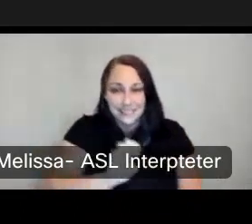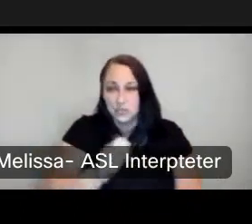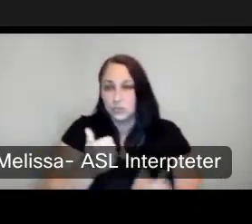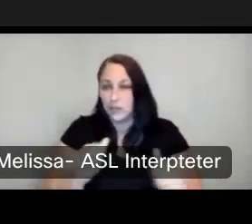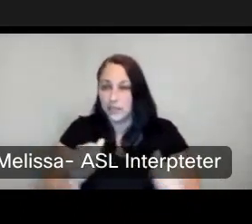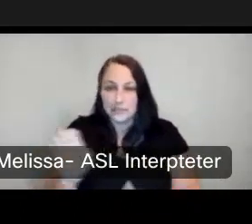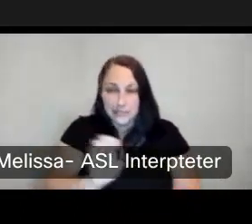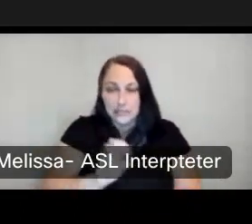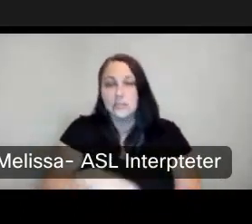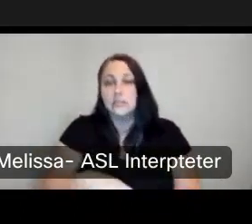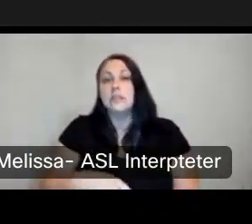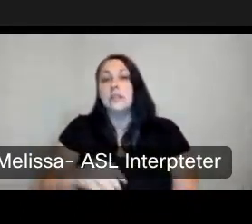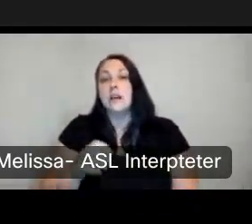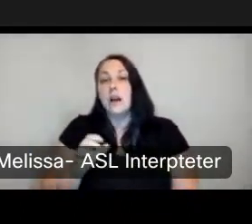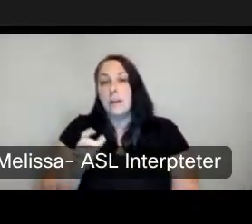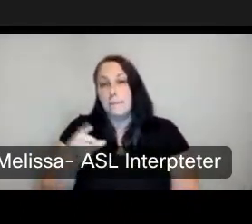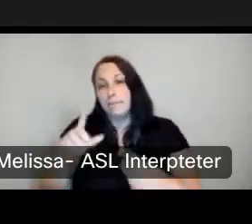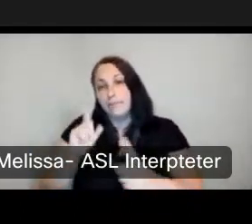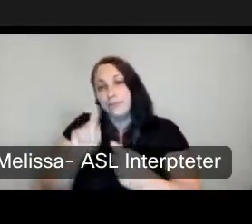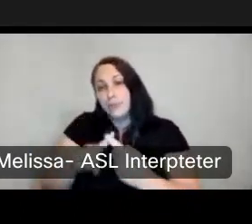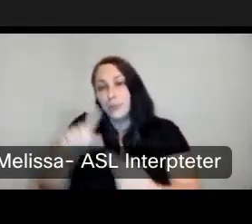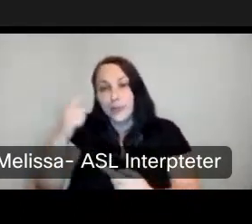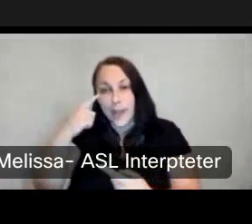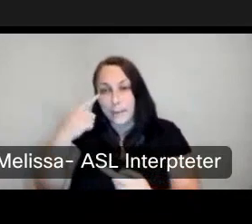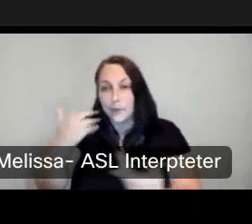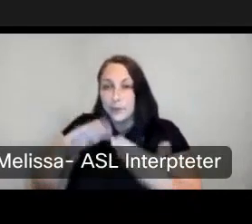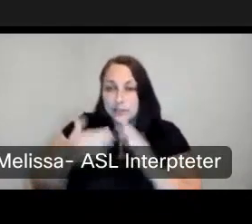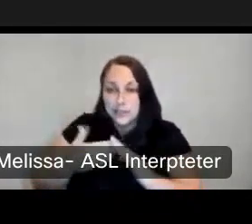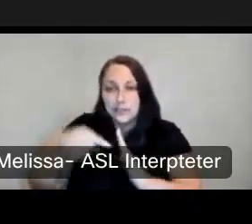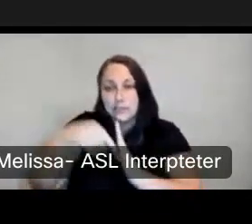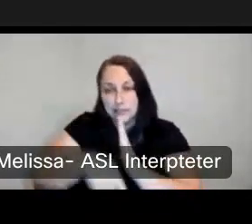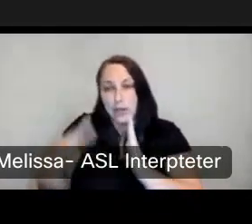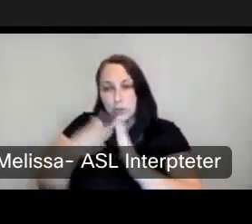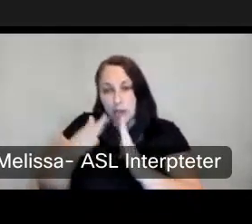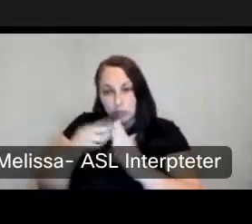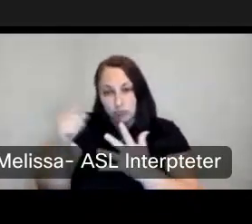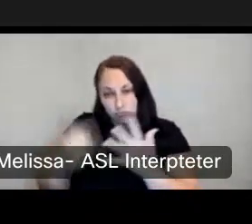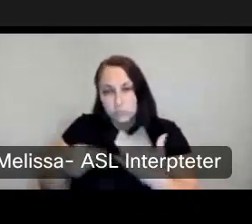points Westward you know heading into the core of the City downtown uh in a lot of adjacent areas